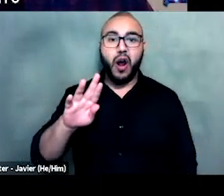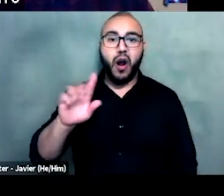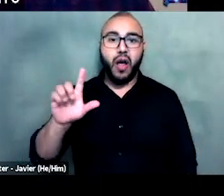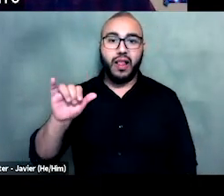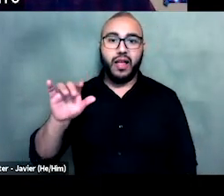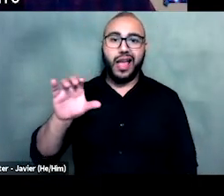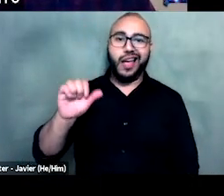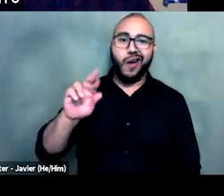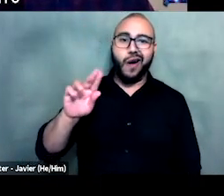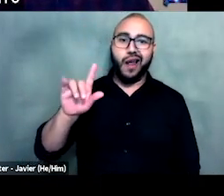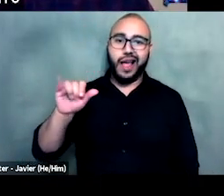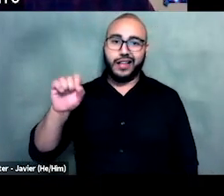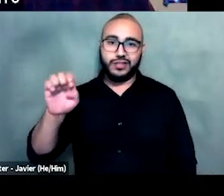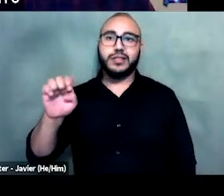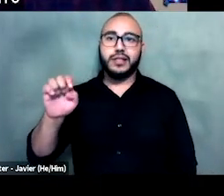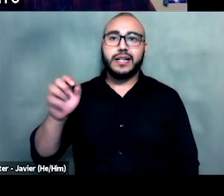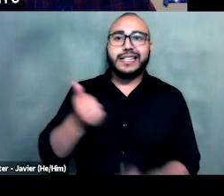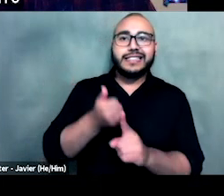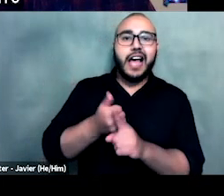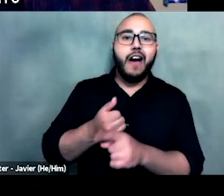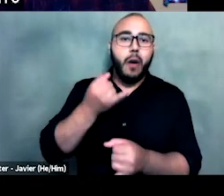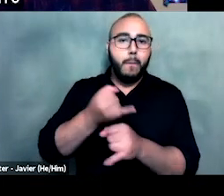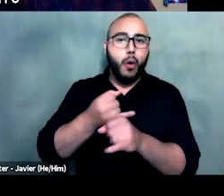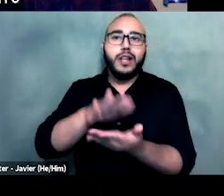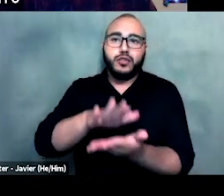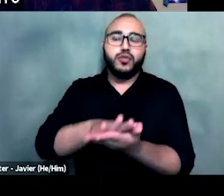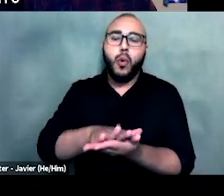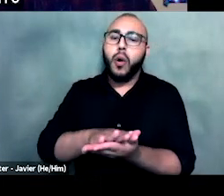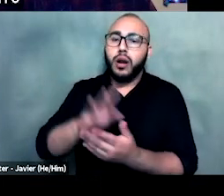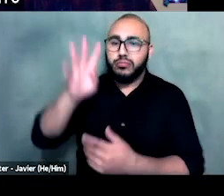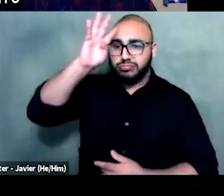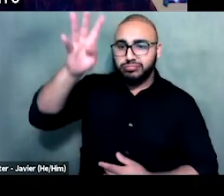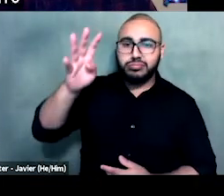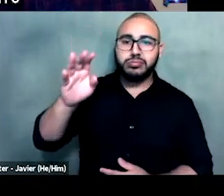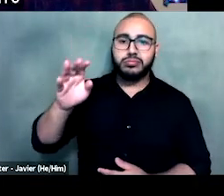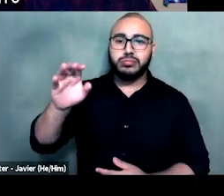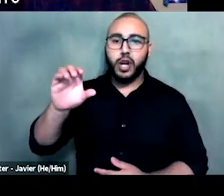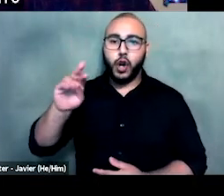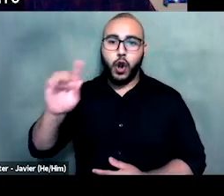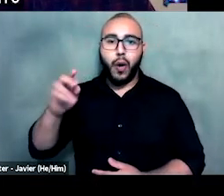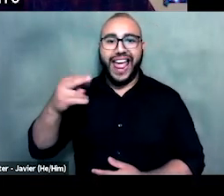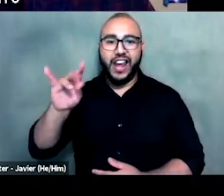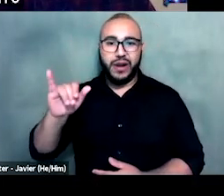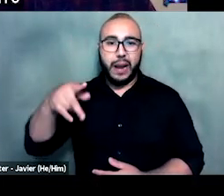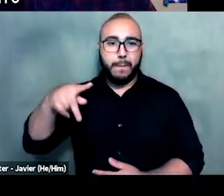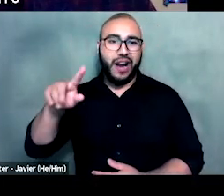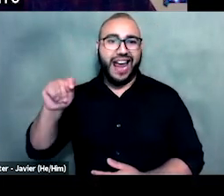reservation boarding school. It was created by a Colonel Henry Pratt. This is a statement